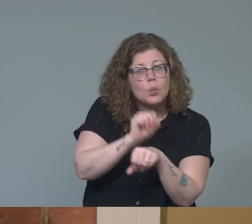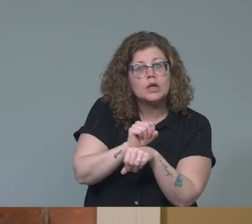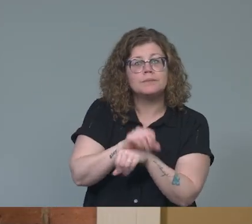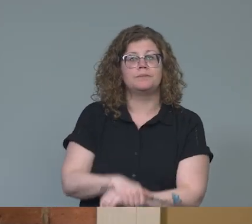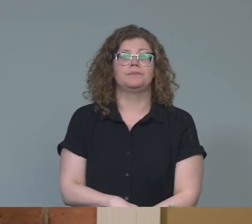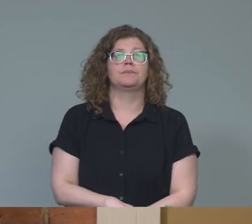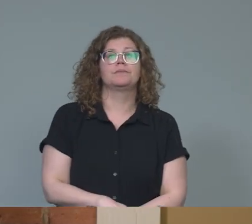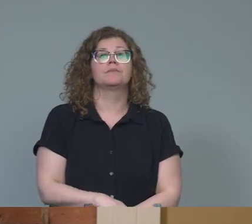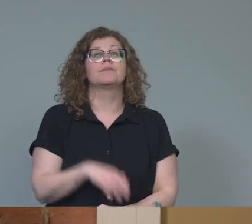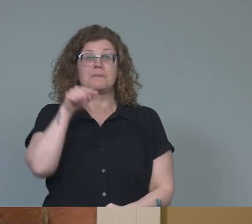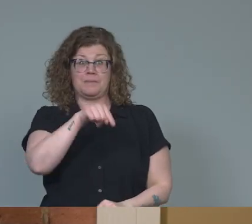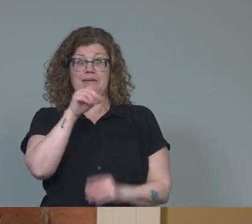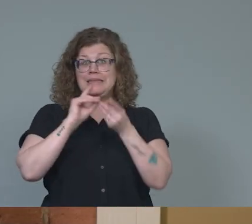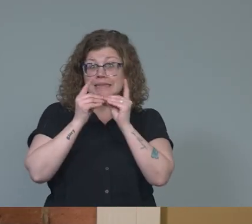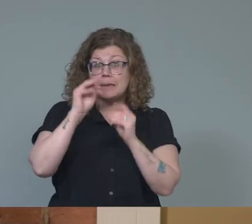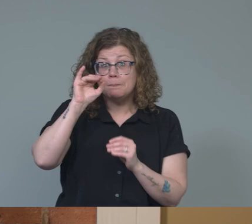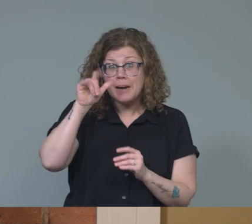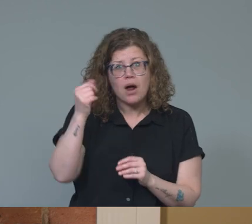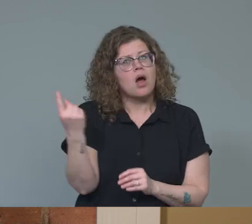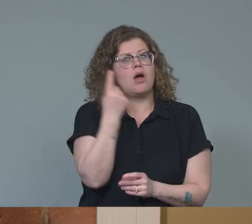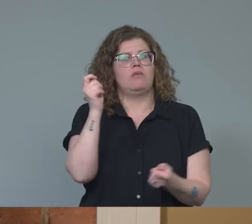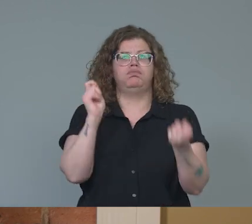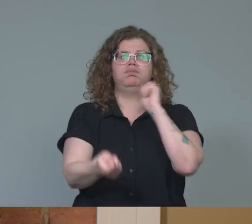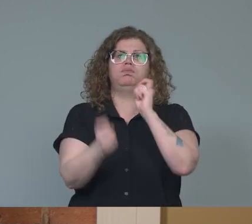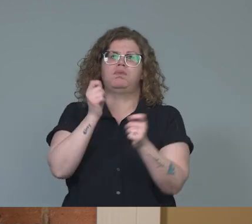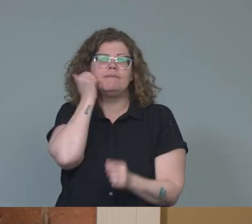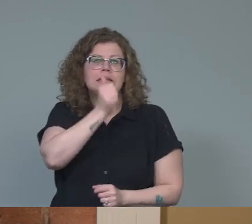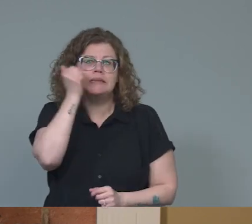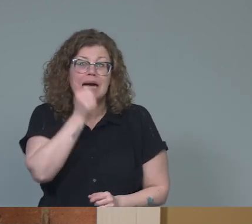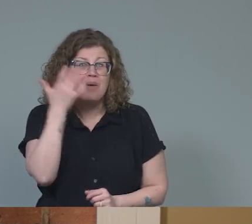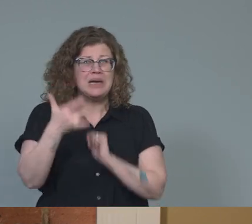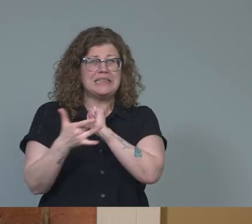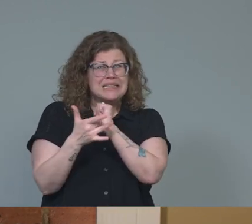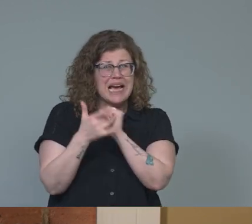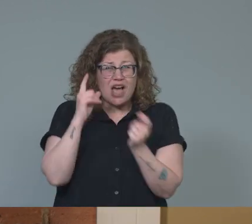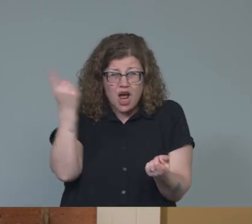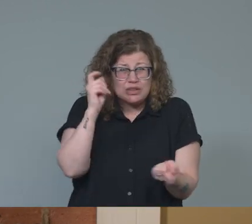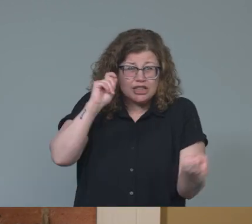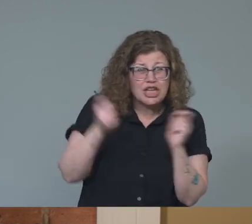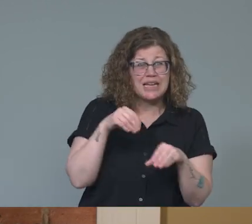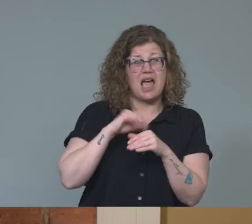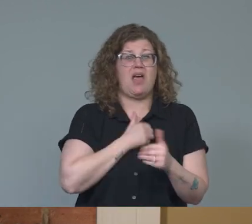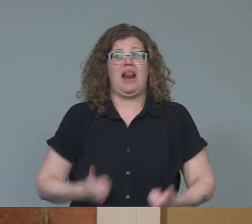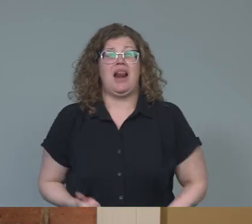or start to break away from just two-dimensional work, is augmented reality or any type of digital media